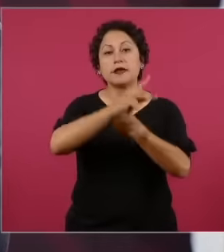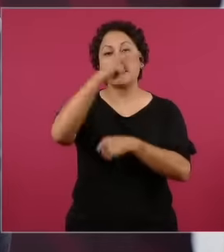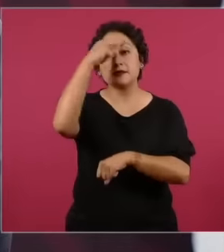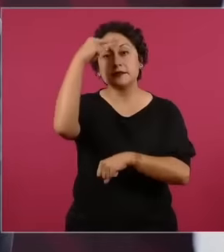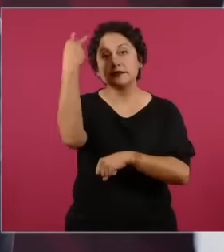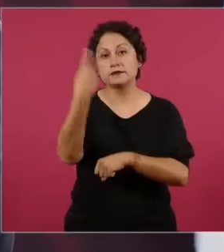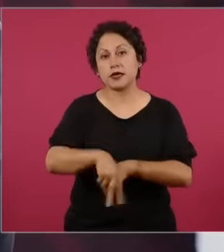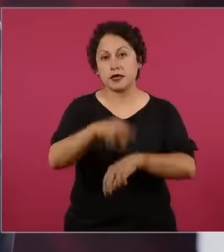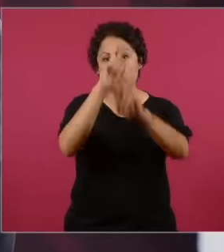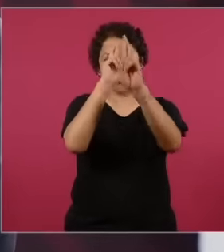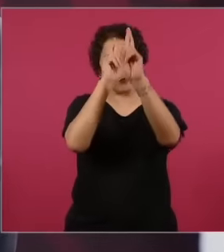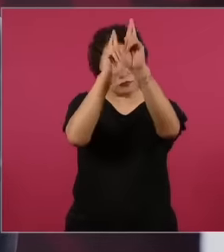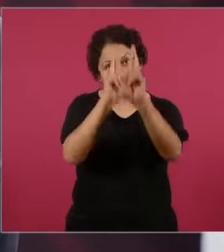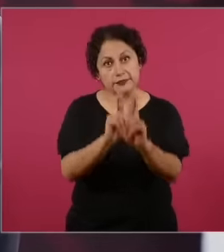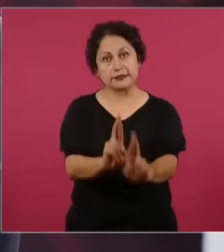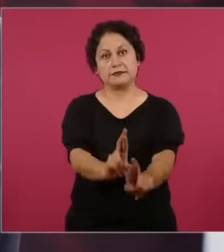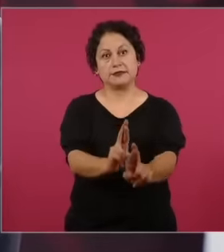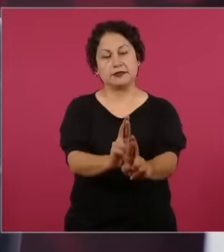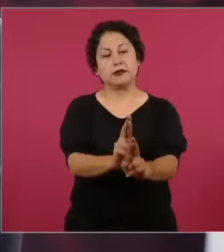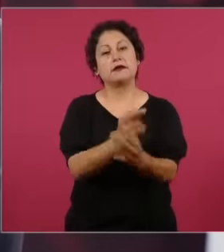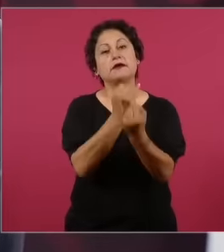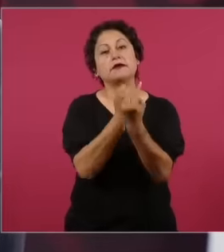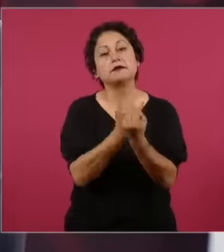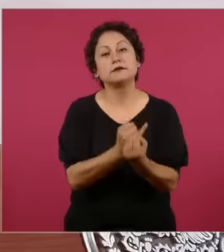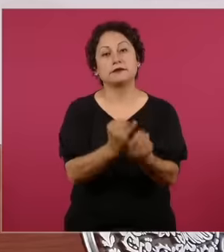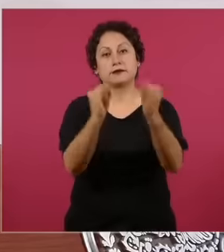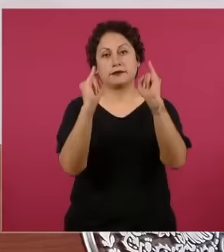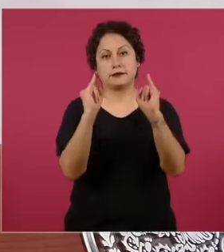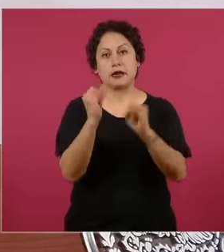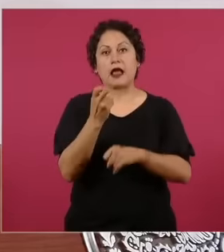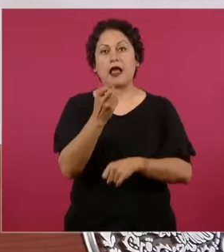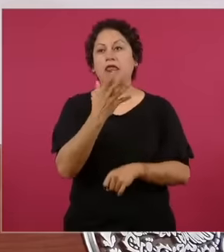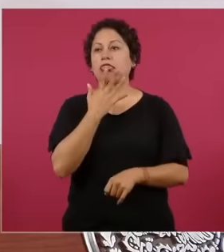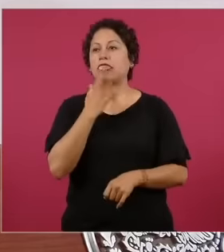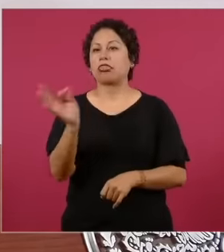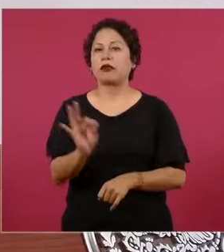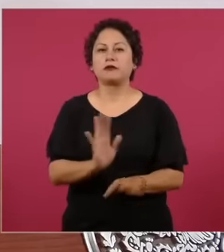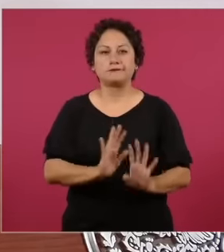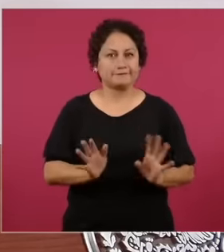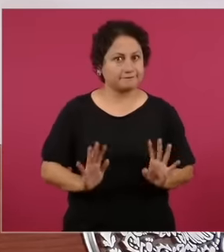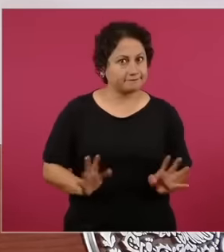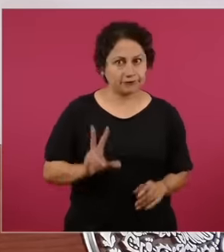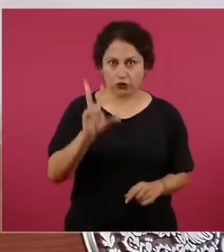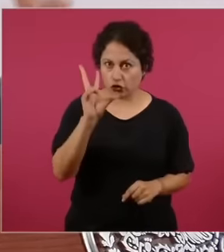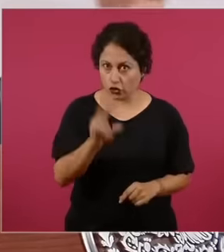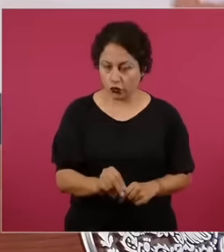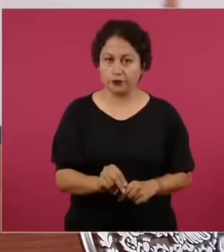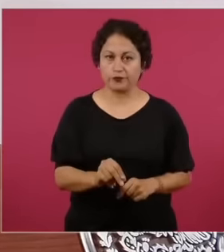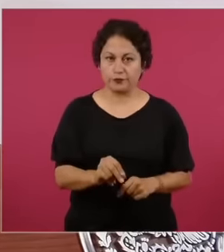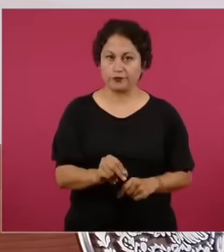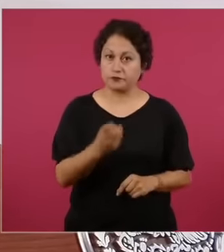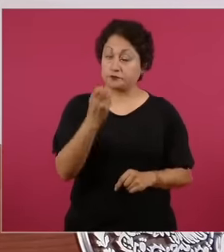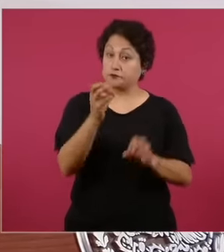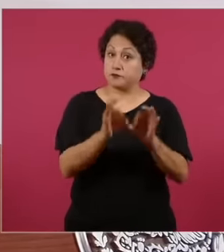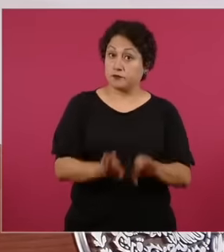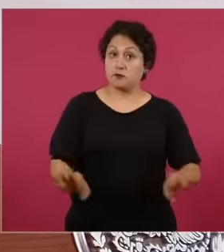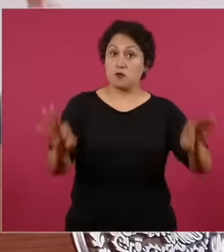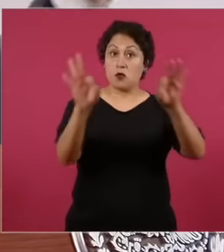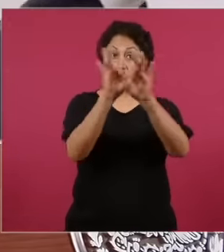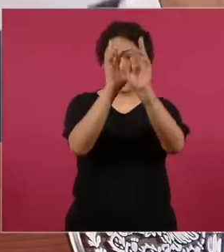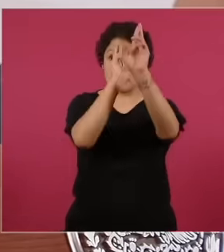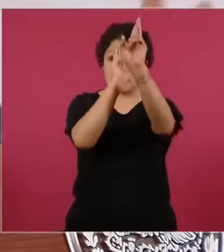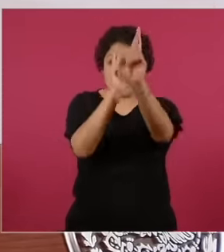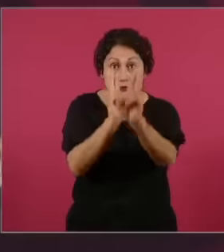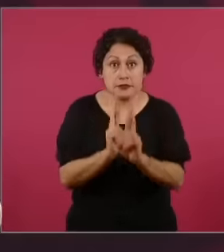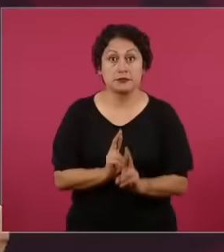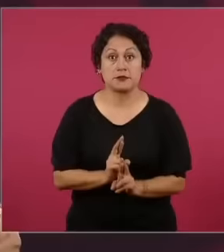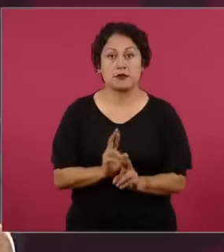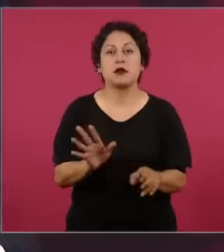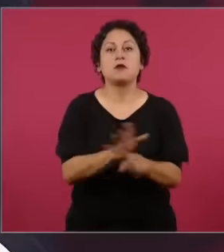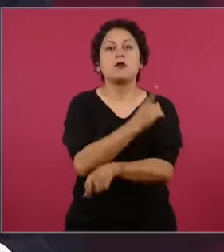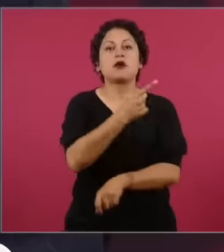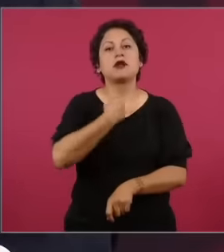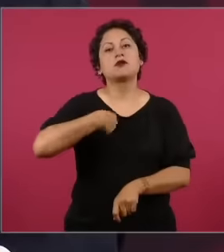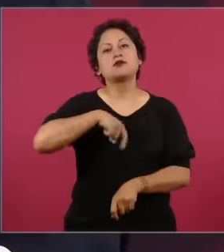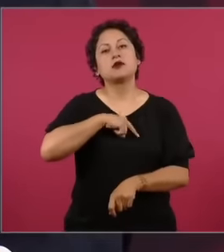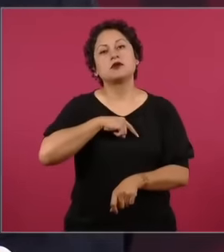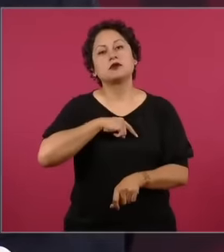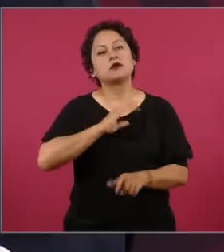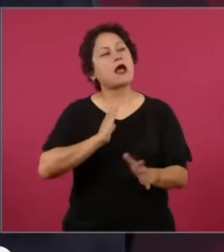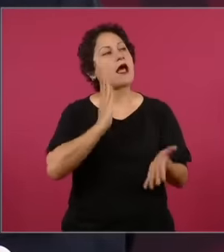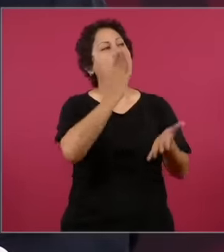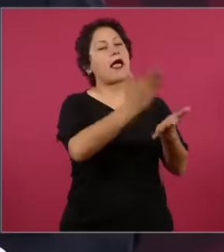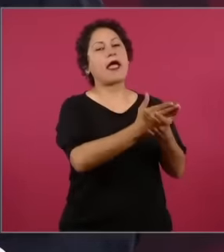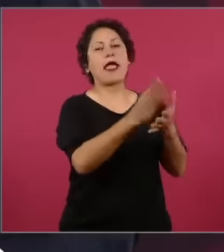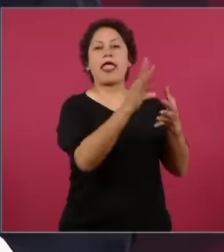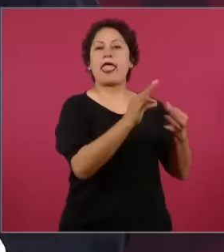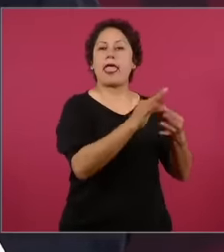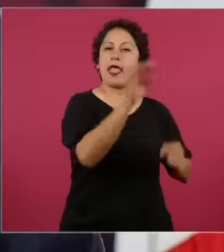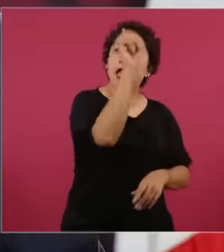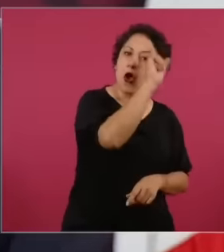anything That is, because we are not going to give them advice there or say what is right and what is